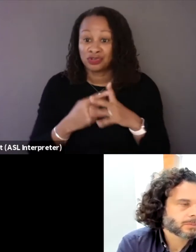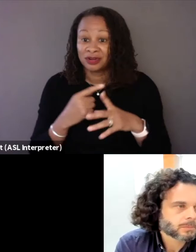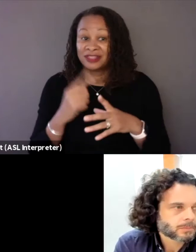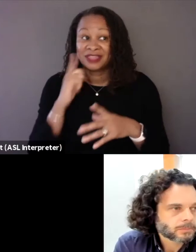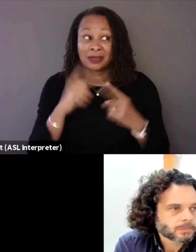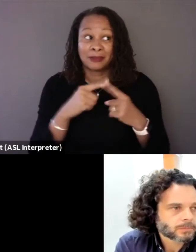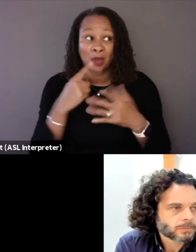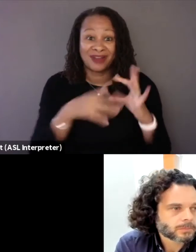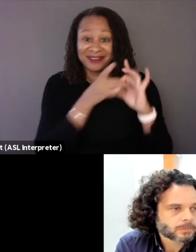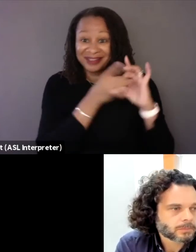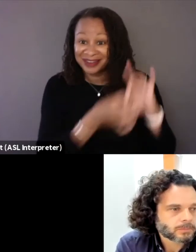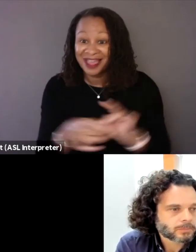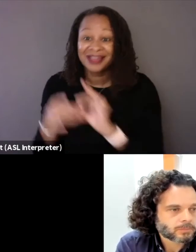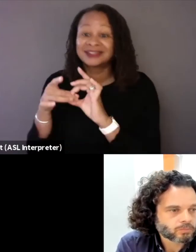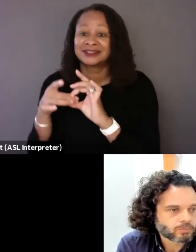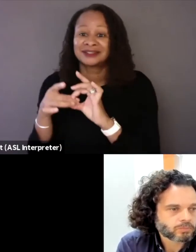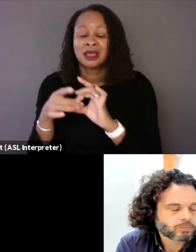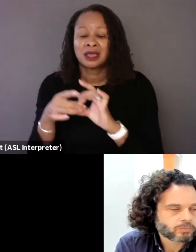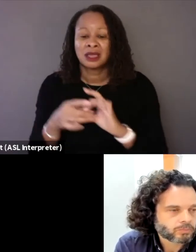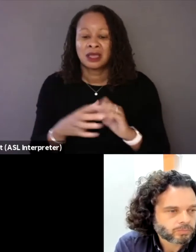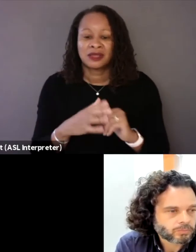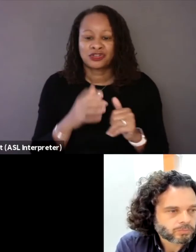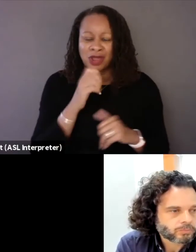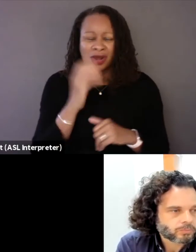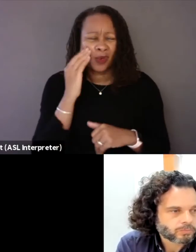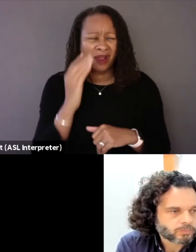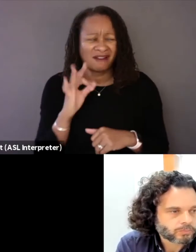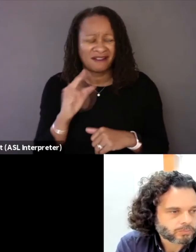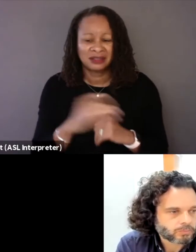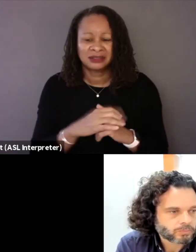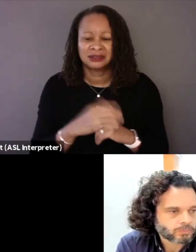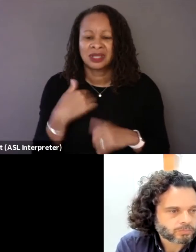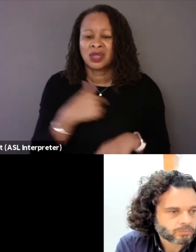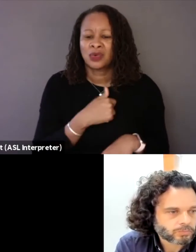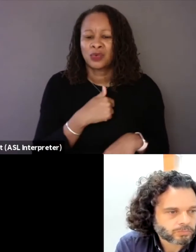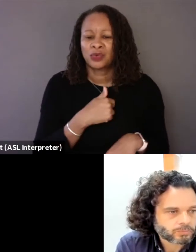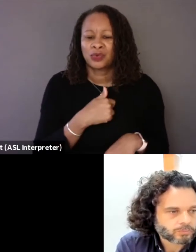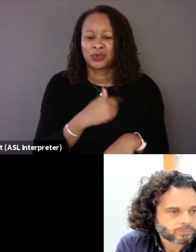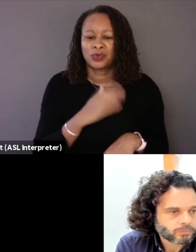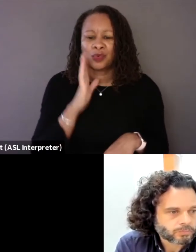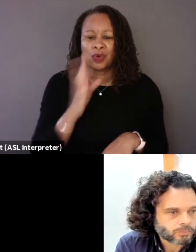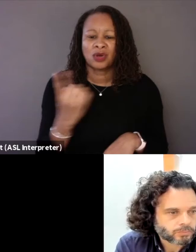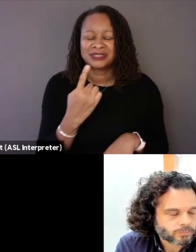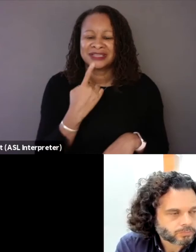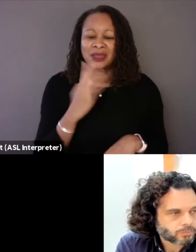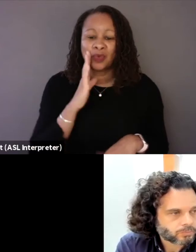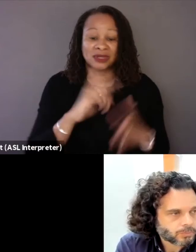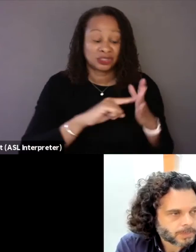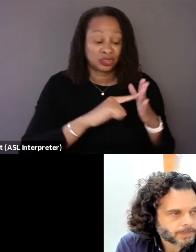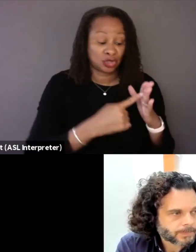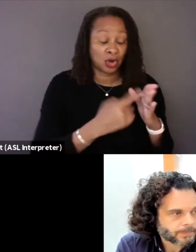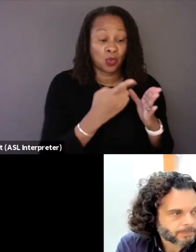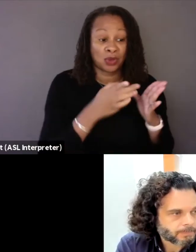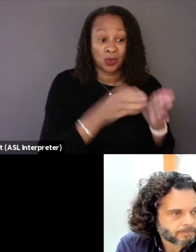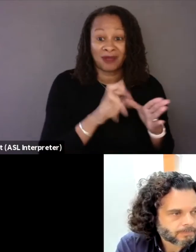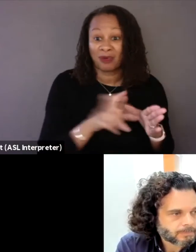it's interesting that you're not even aware of, but like, we, we will always say we're going to start one way or the other or we play around.